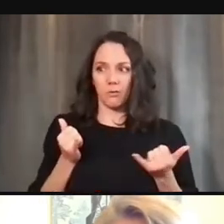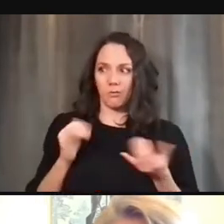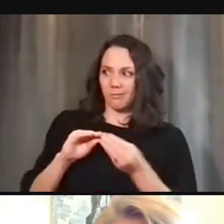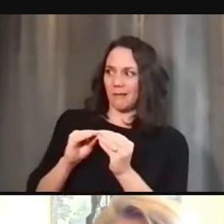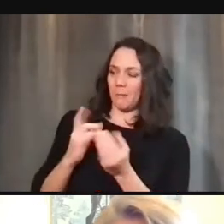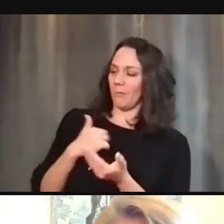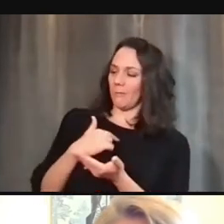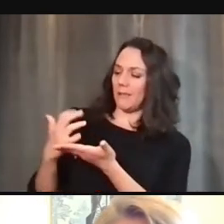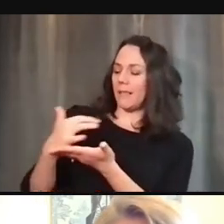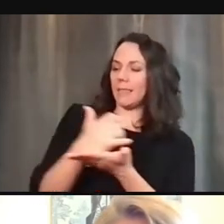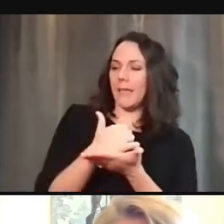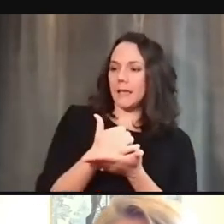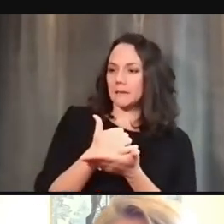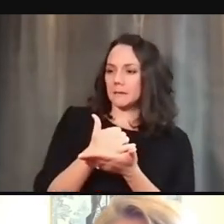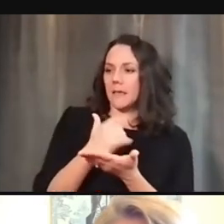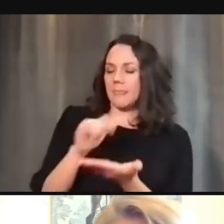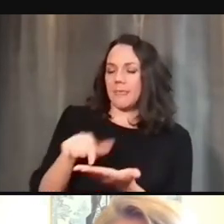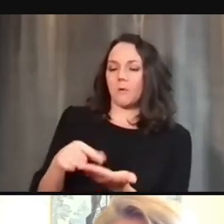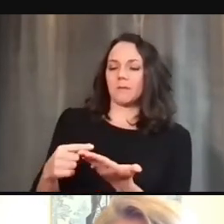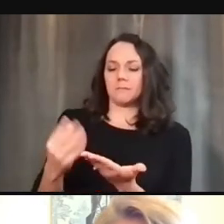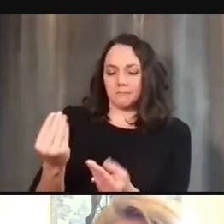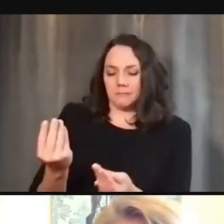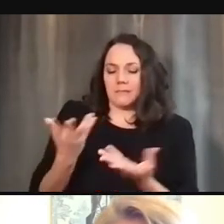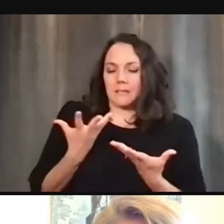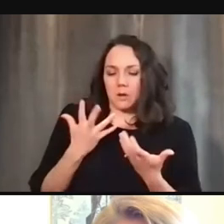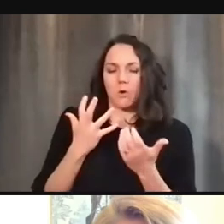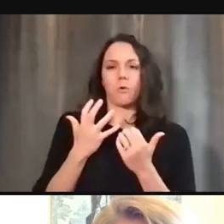in the future, but also hopefully funding to support the project.